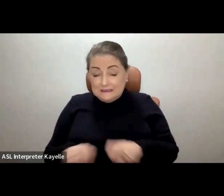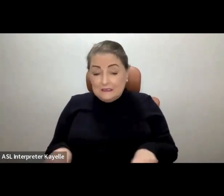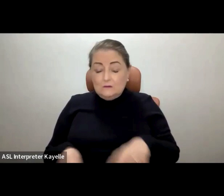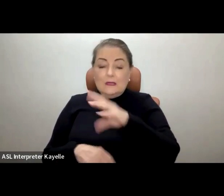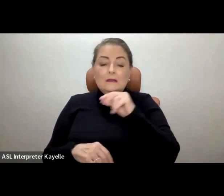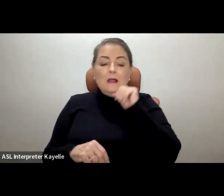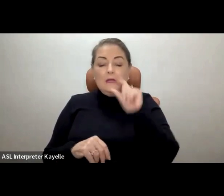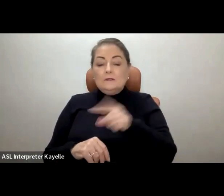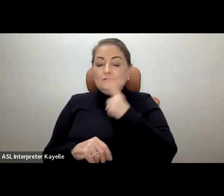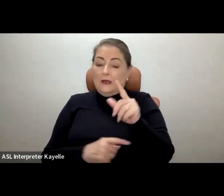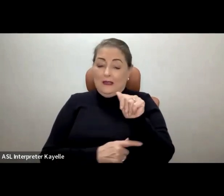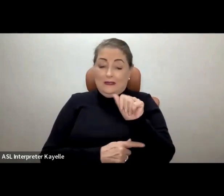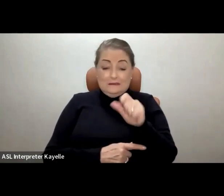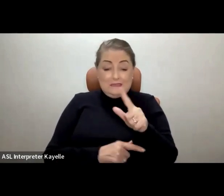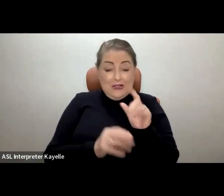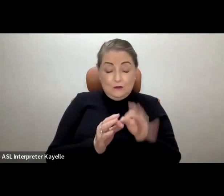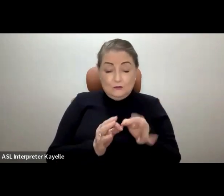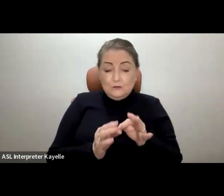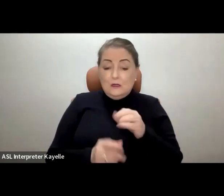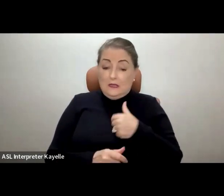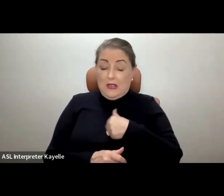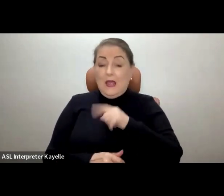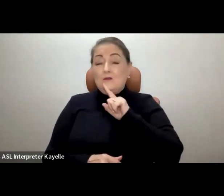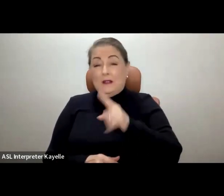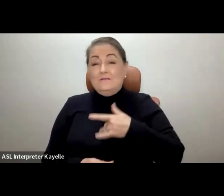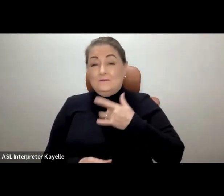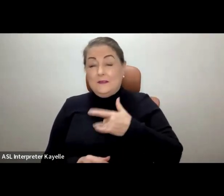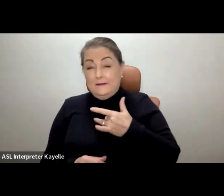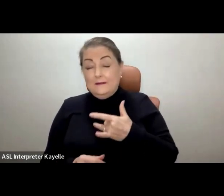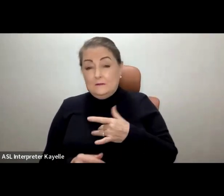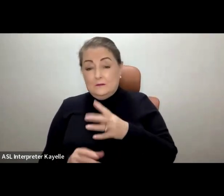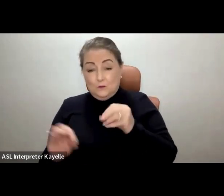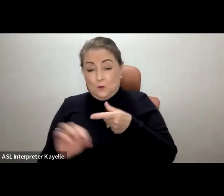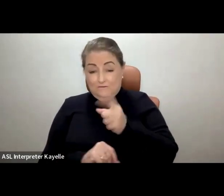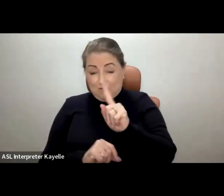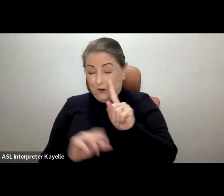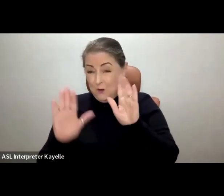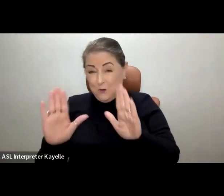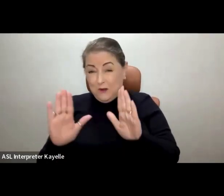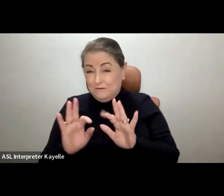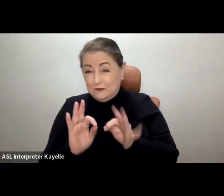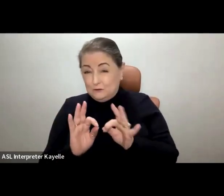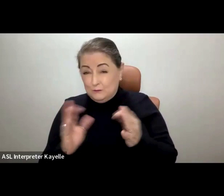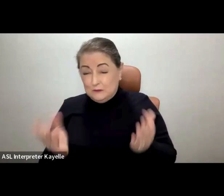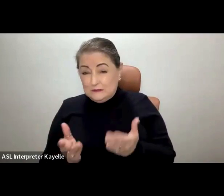an ASL interpreter, or I actually feel that having, no offense to our wonderful interpreter's here, CART, which